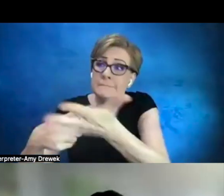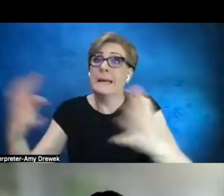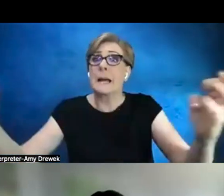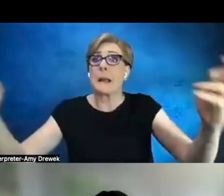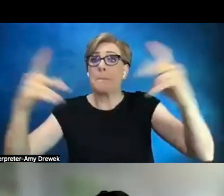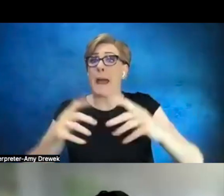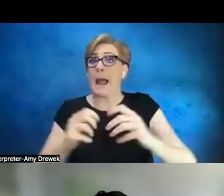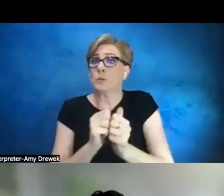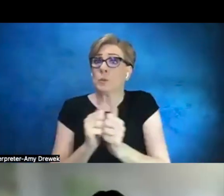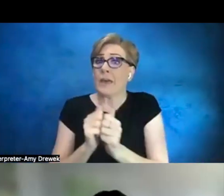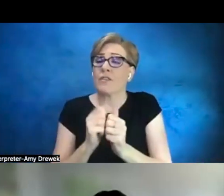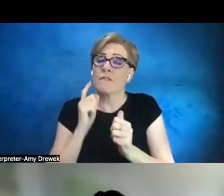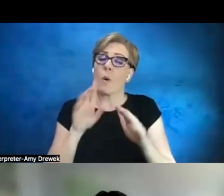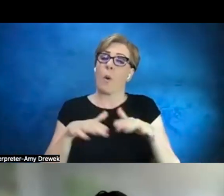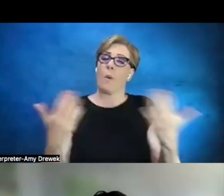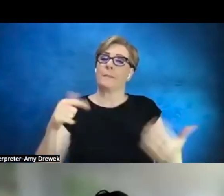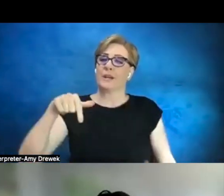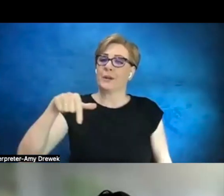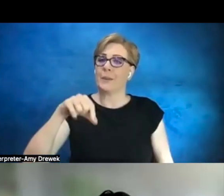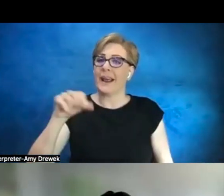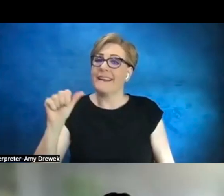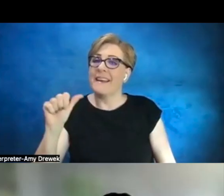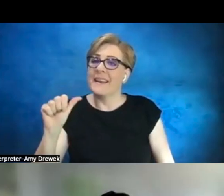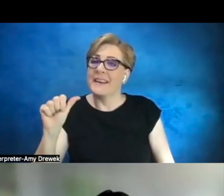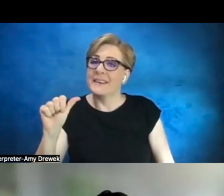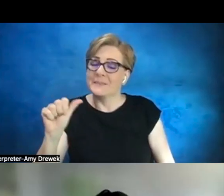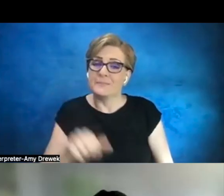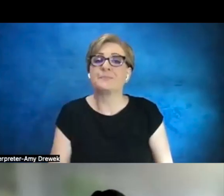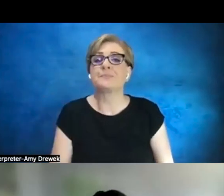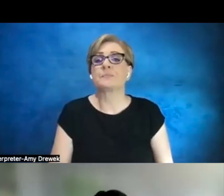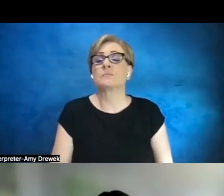like for you and for your community. And then we'll close out, and we'll